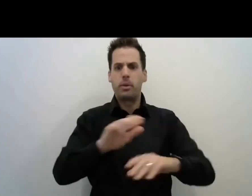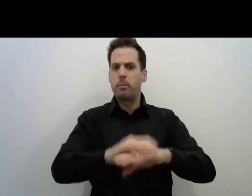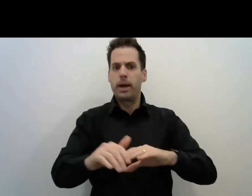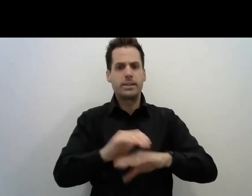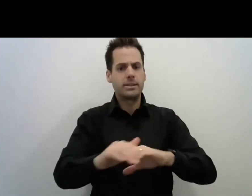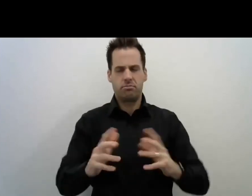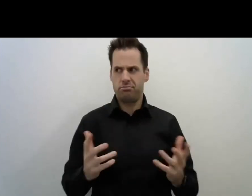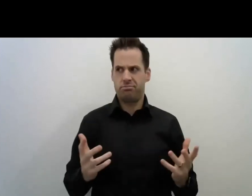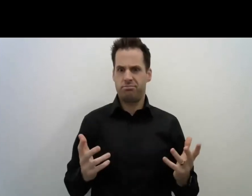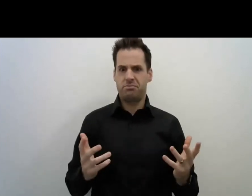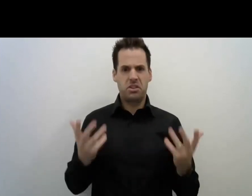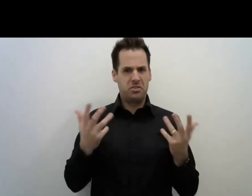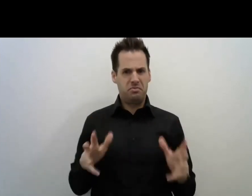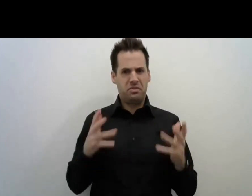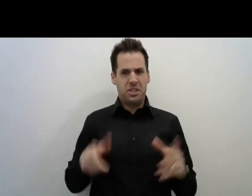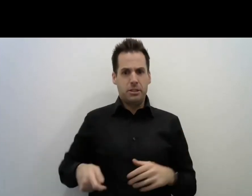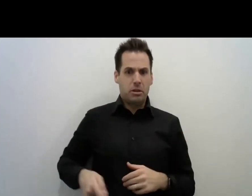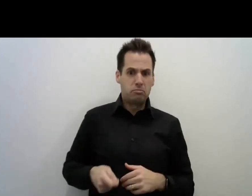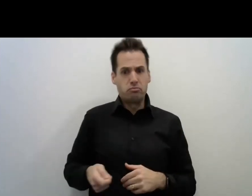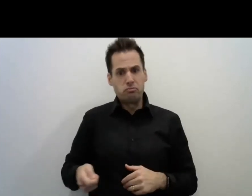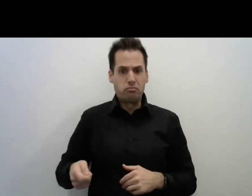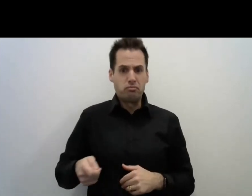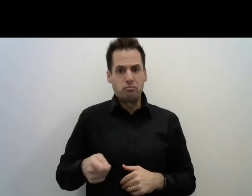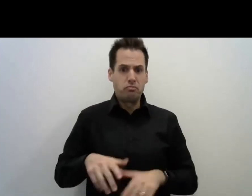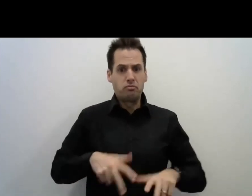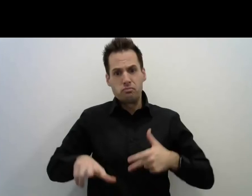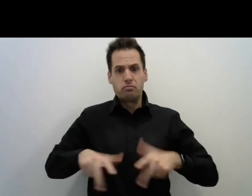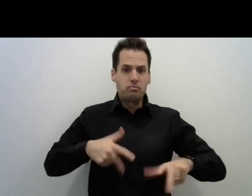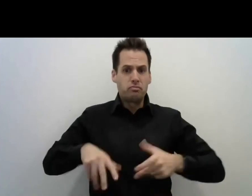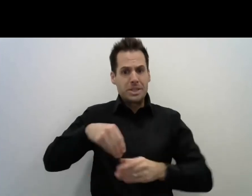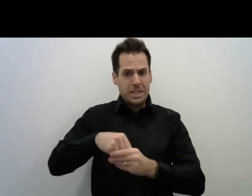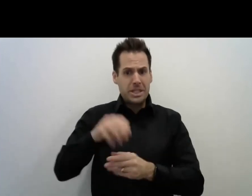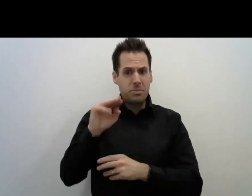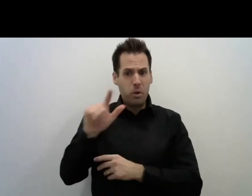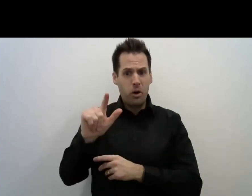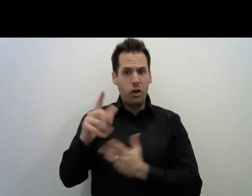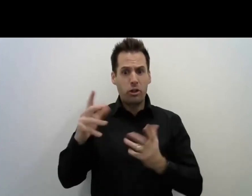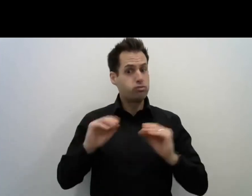all the way through the mall to get to the cinema and uh i said well it's not a pet it's a working